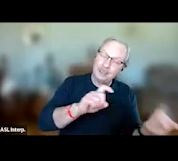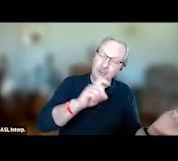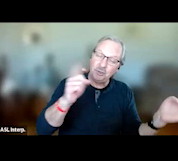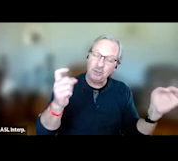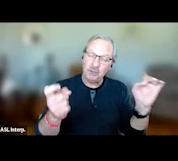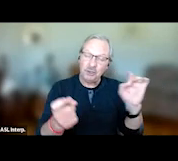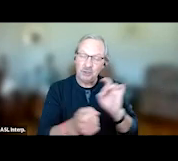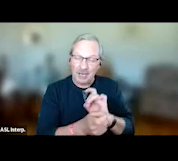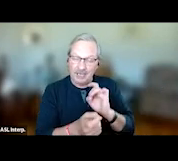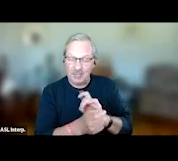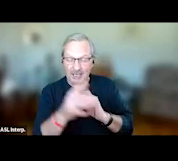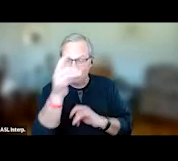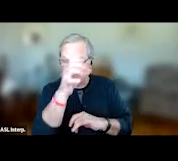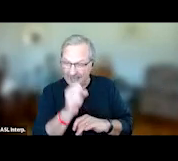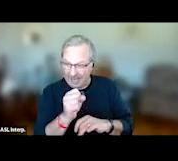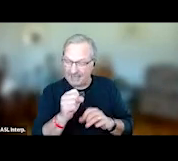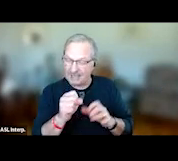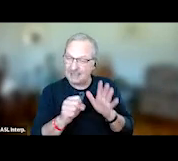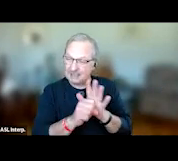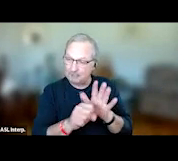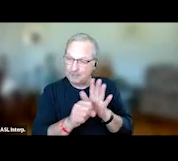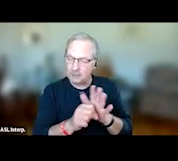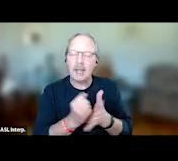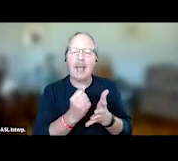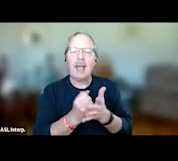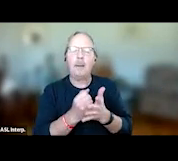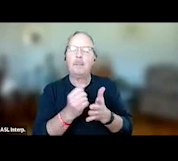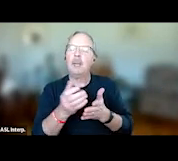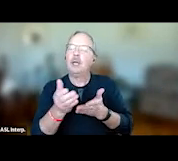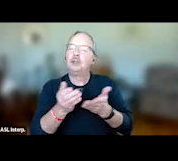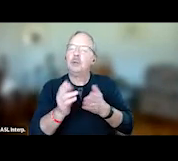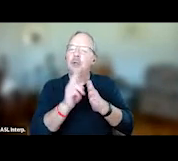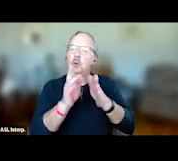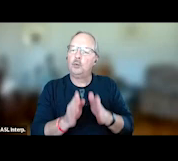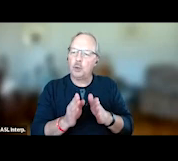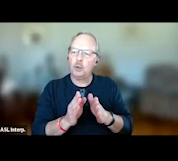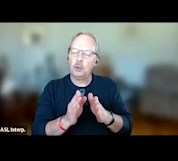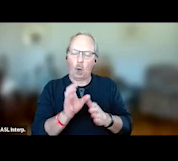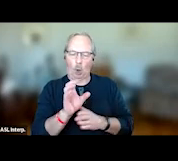the best thing we can do is help our service users cope effectively with the distress associated